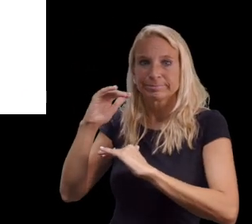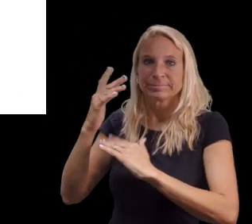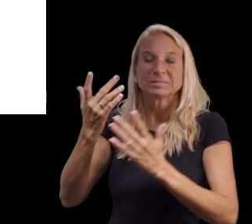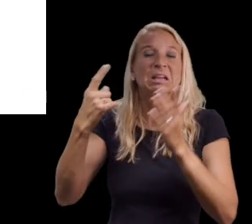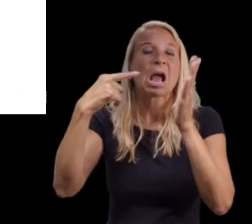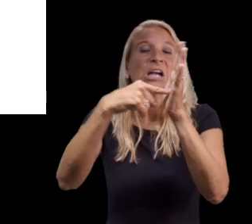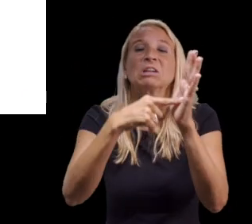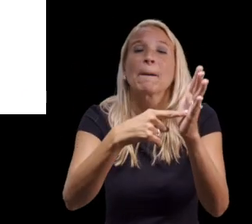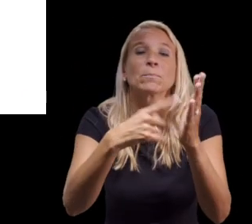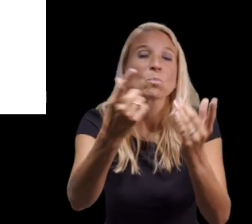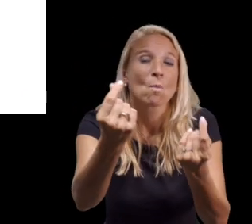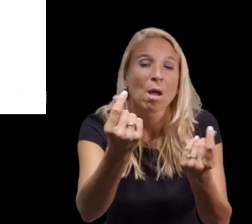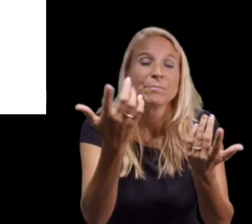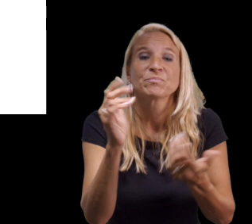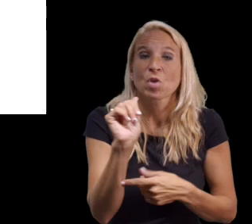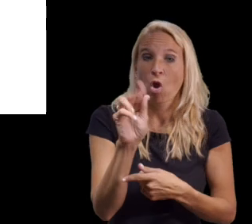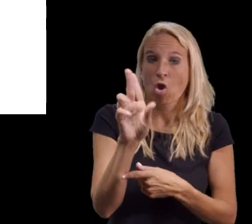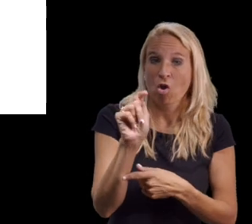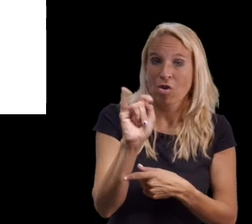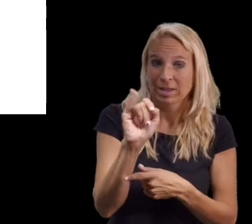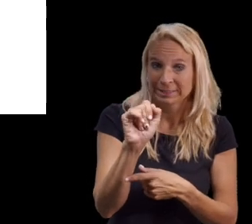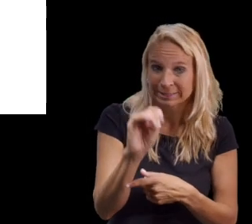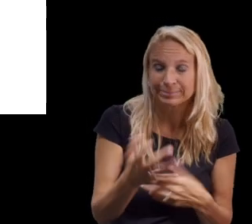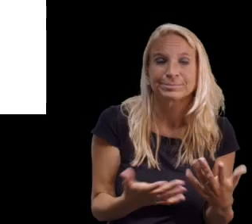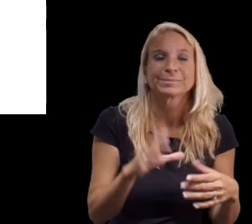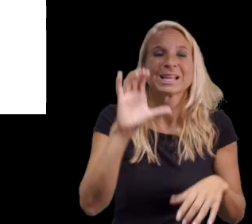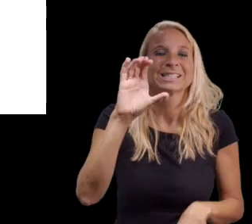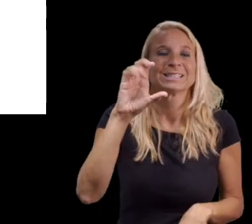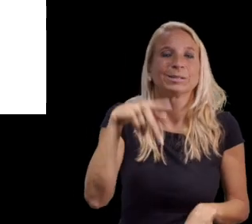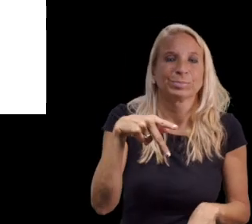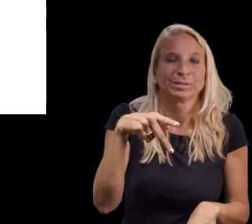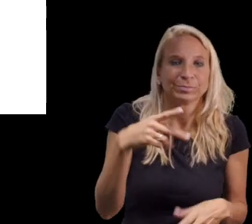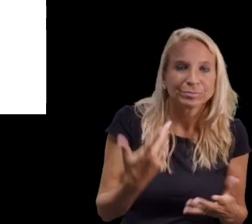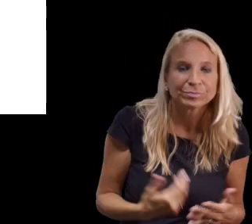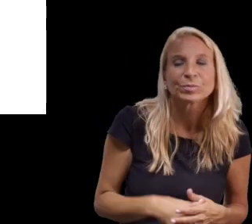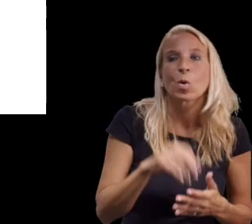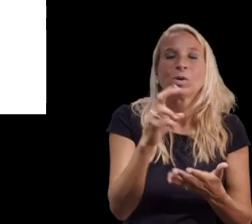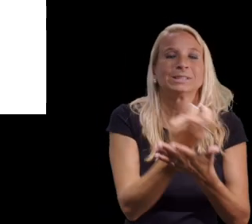and some of those examples of related conditions are autism,